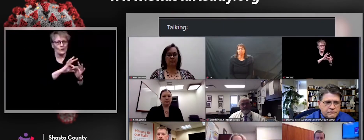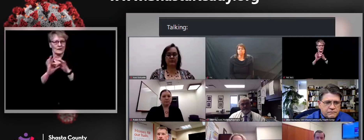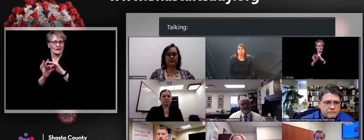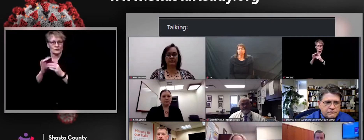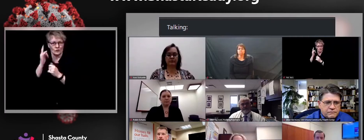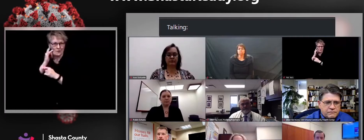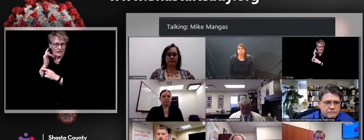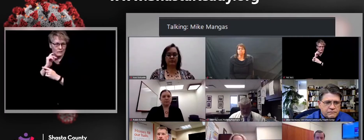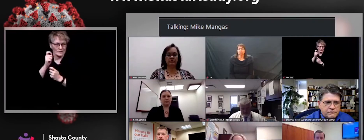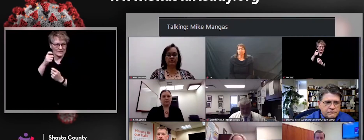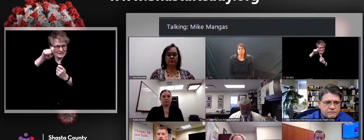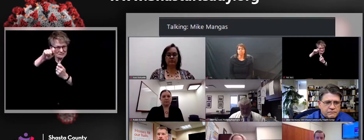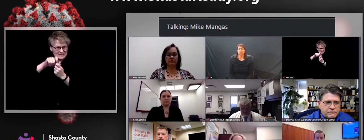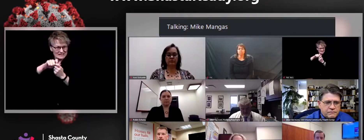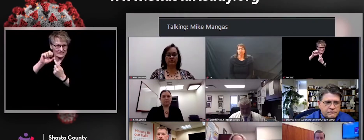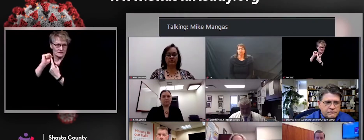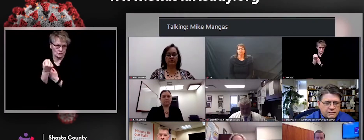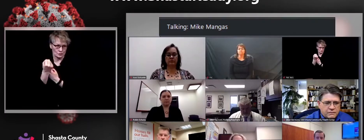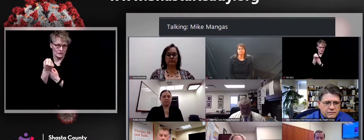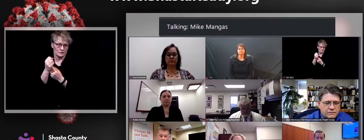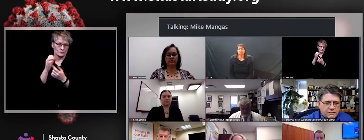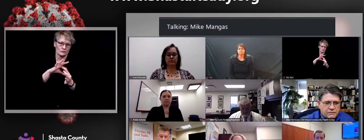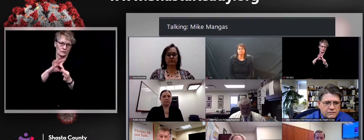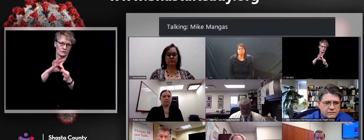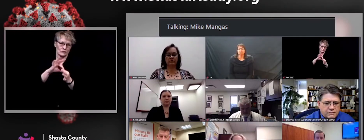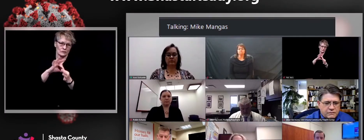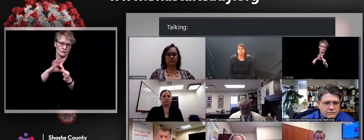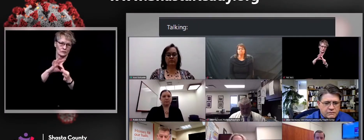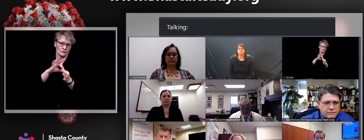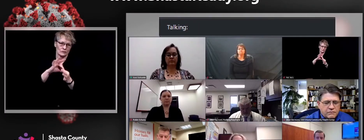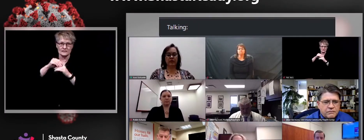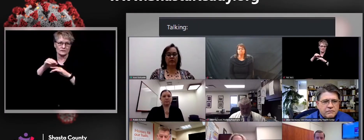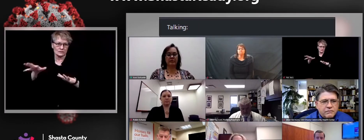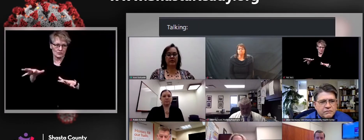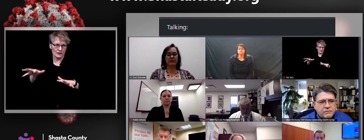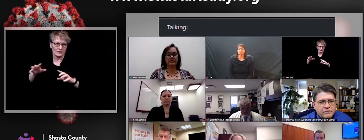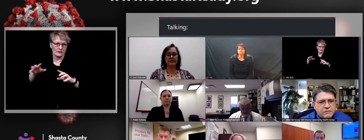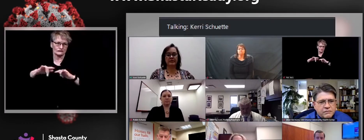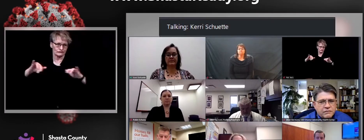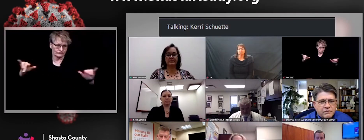Thank you. Other media questions?